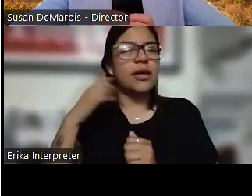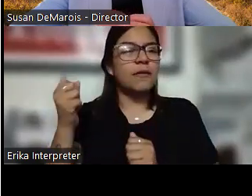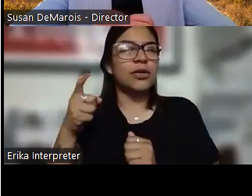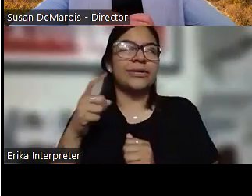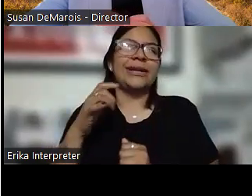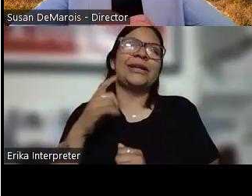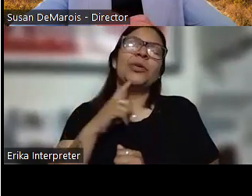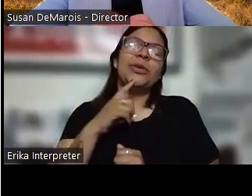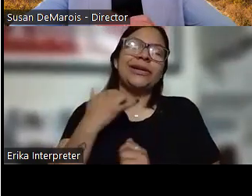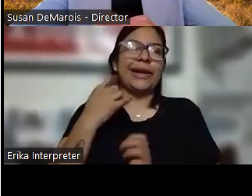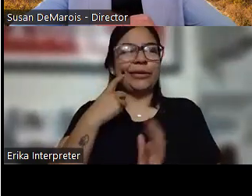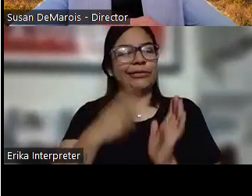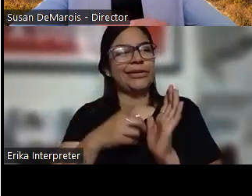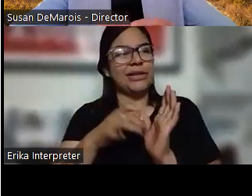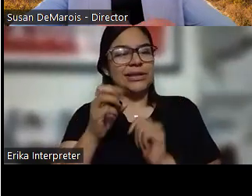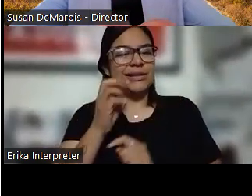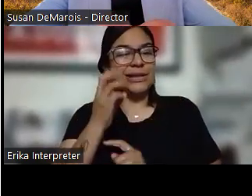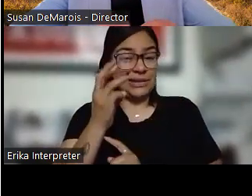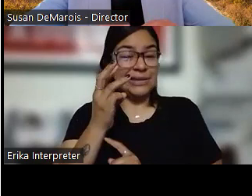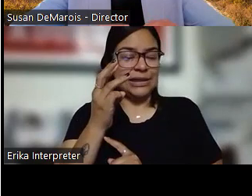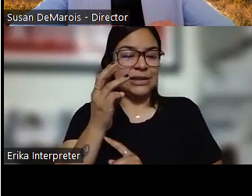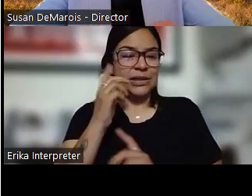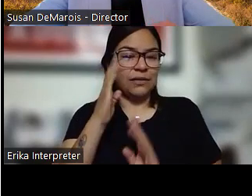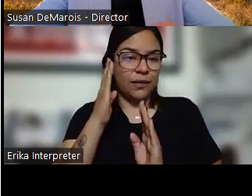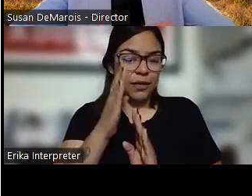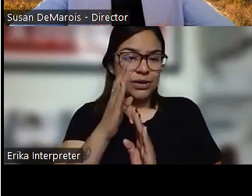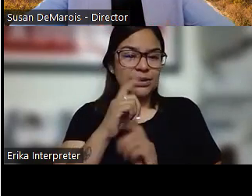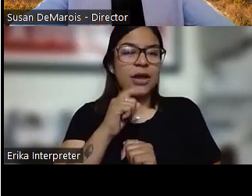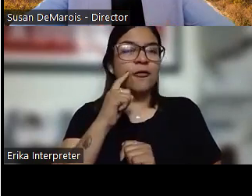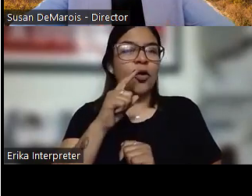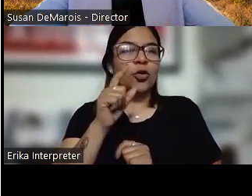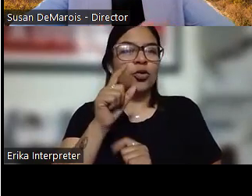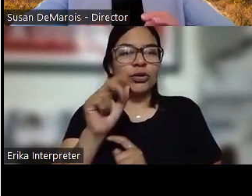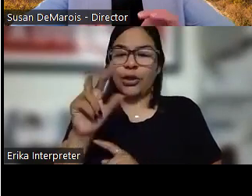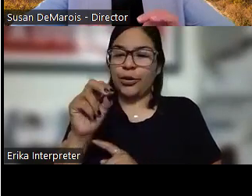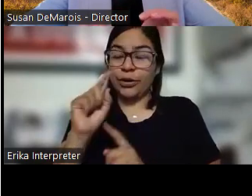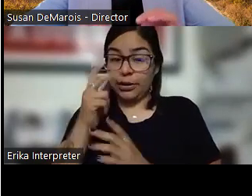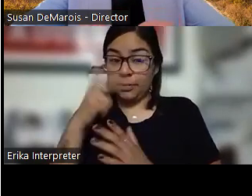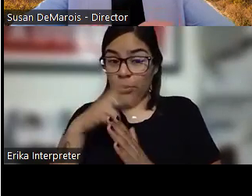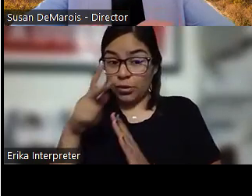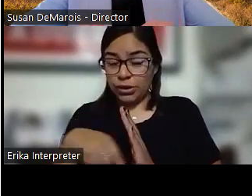outset but these are the six Focus areas of the California 2030 project we're doing a deep dive